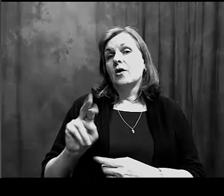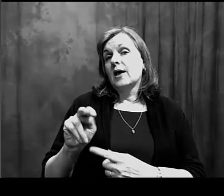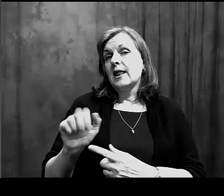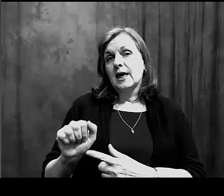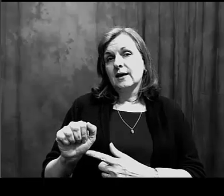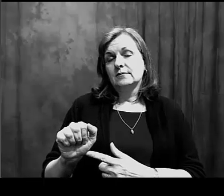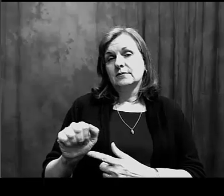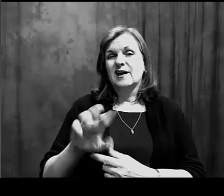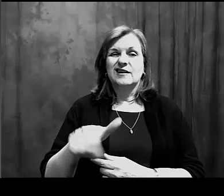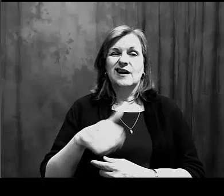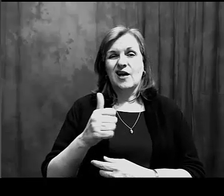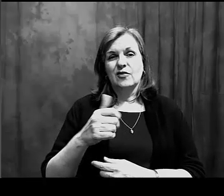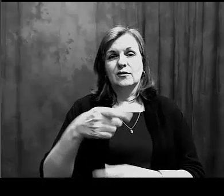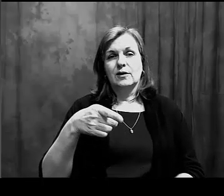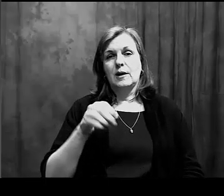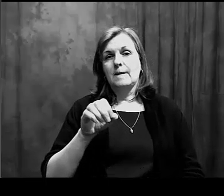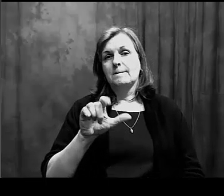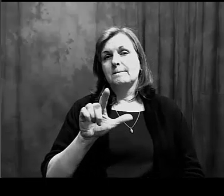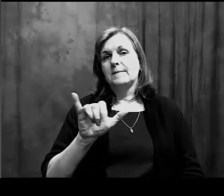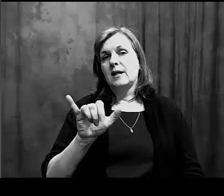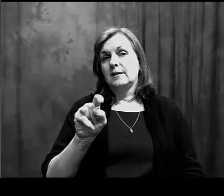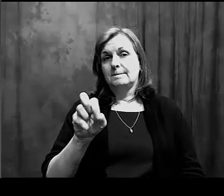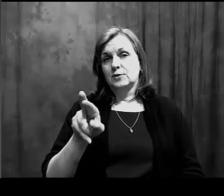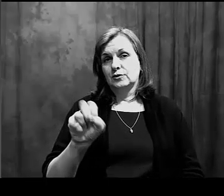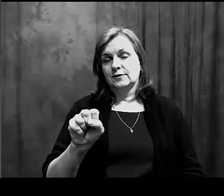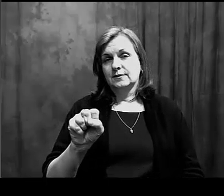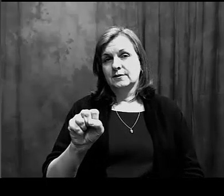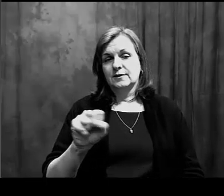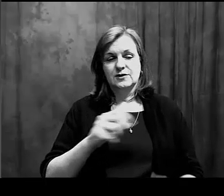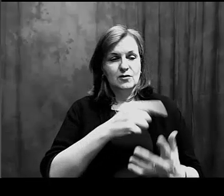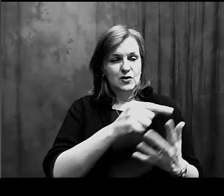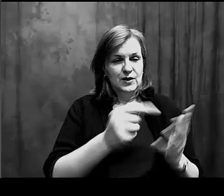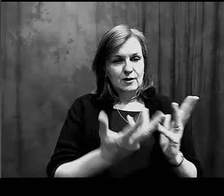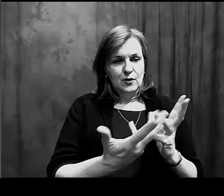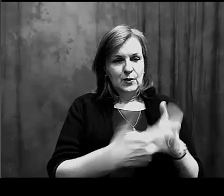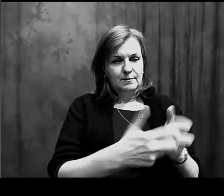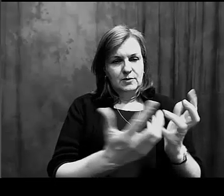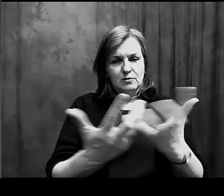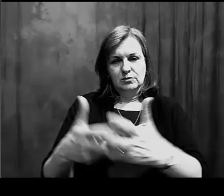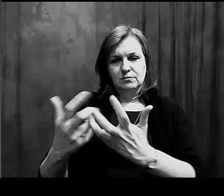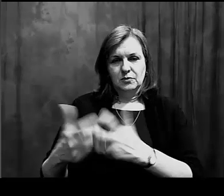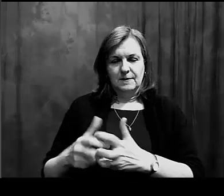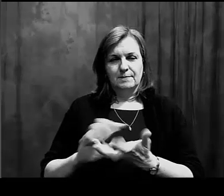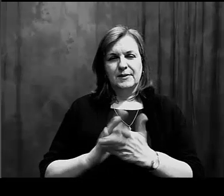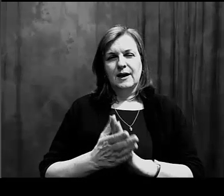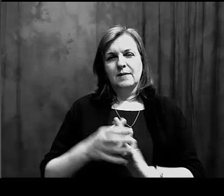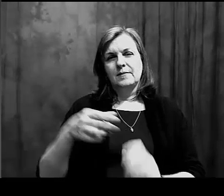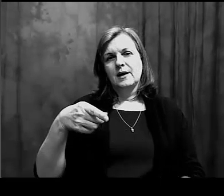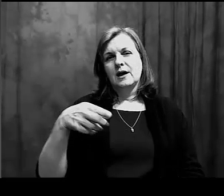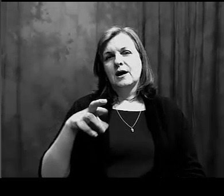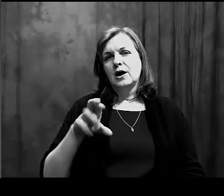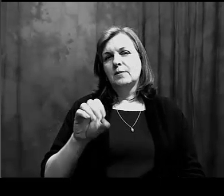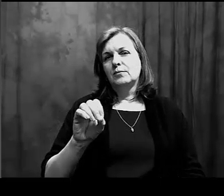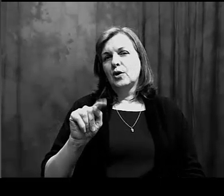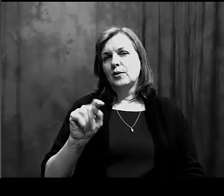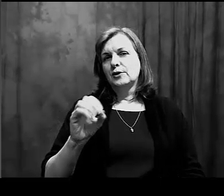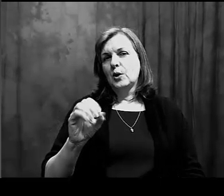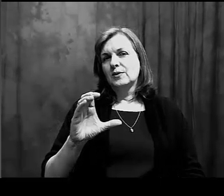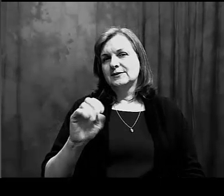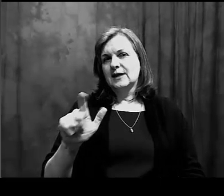RNA and other polymers putting them together into this protocell type and remember